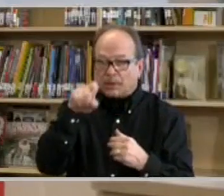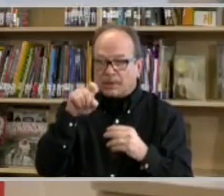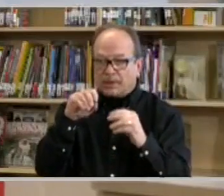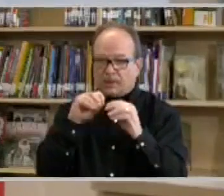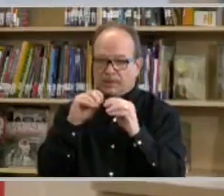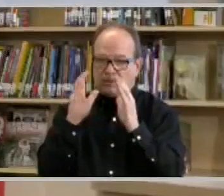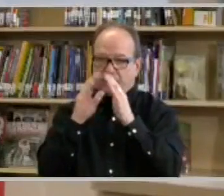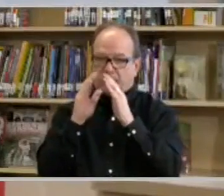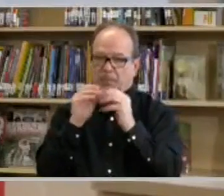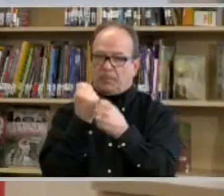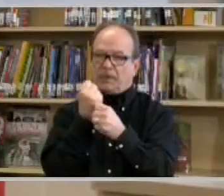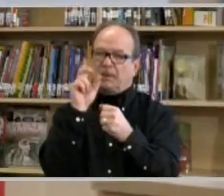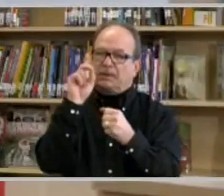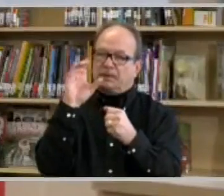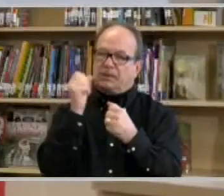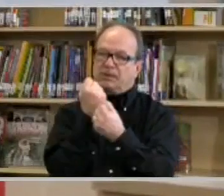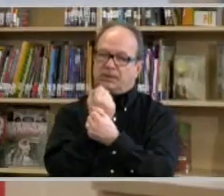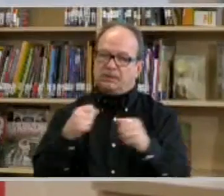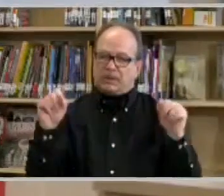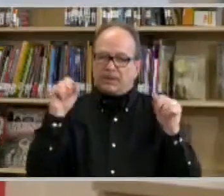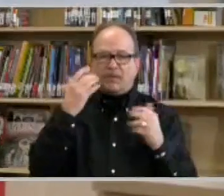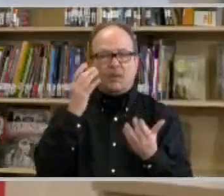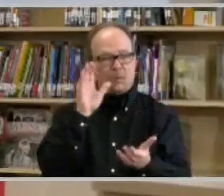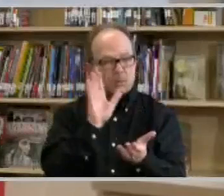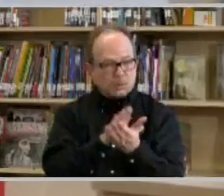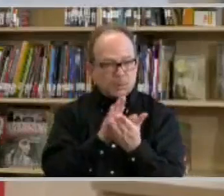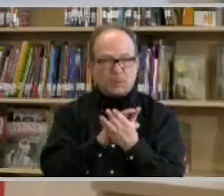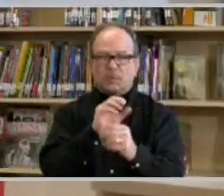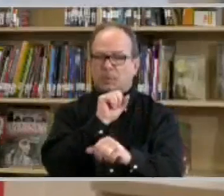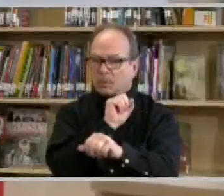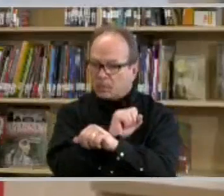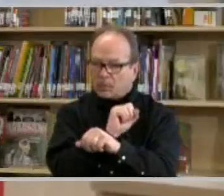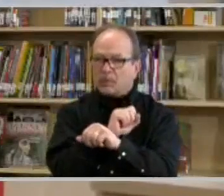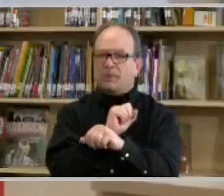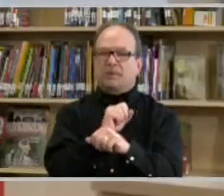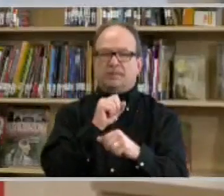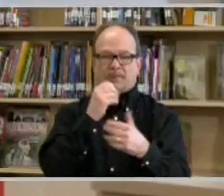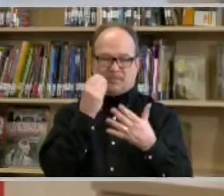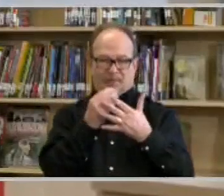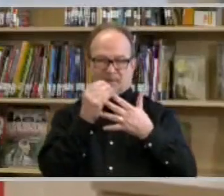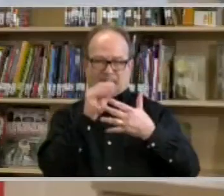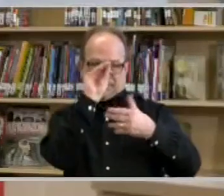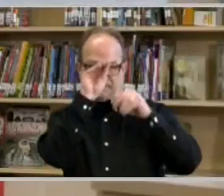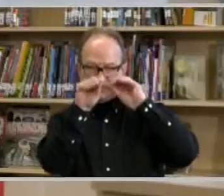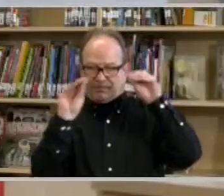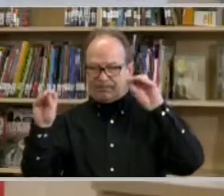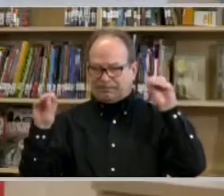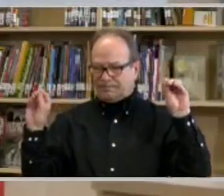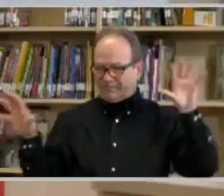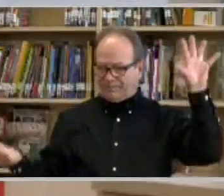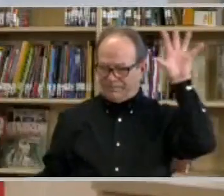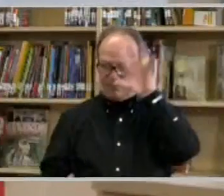ONLY WE NEED IN OUR PUBLIC SAFETY CLUSTER, BUT ALL OF THE